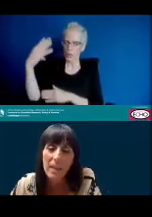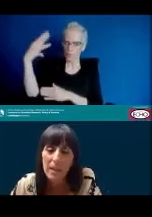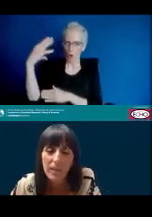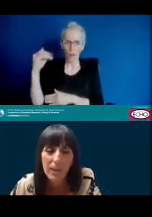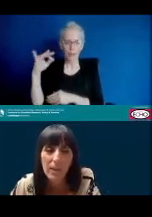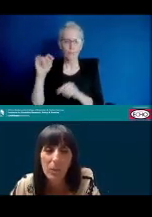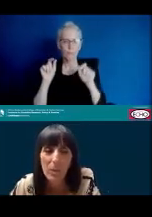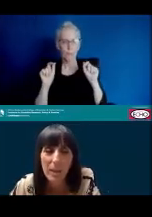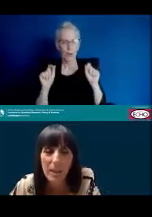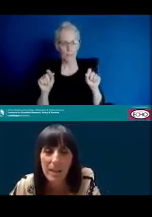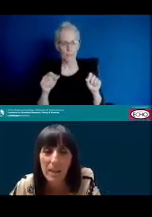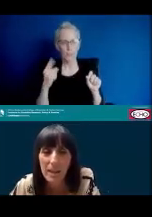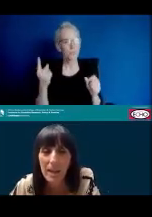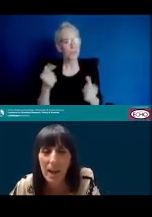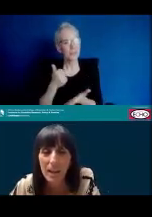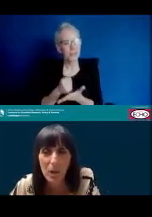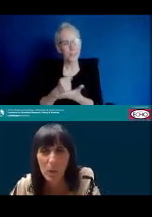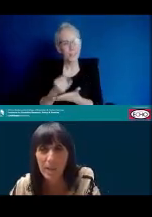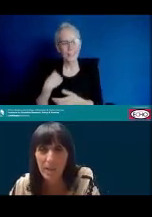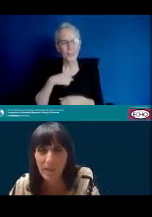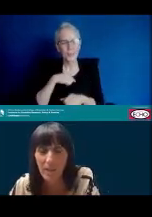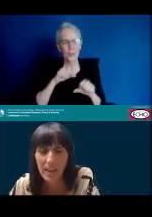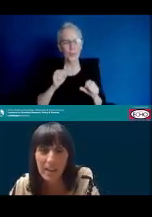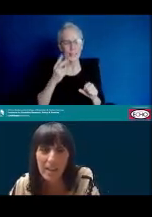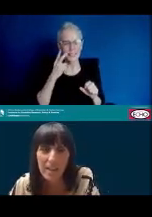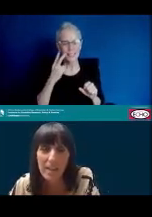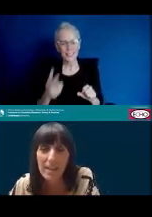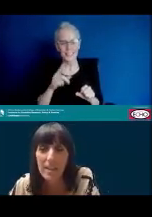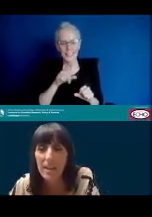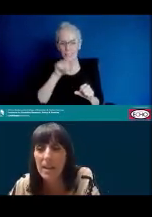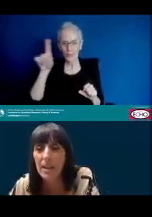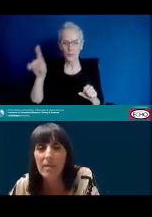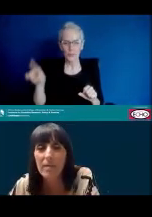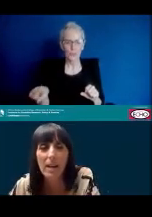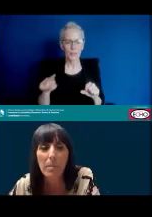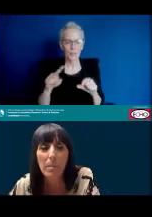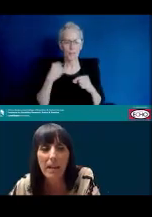helpful when we can see squares of faces instead of a black